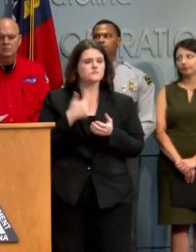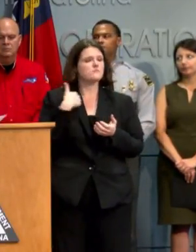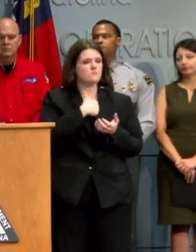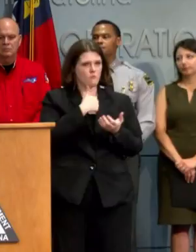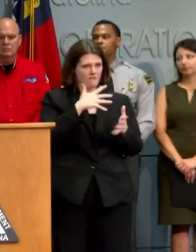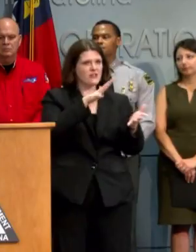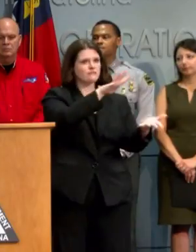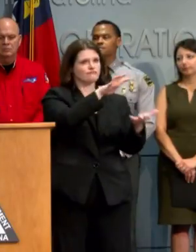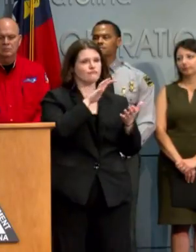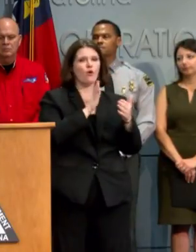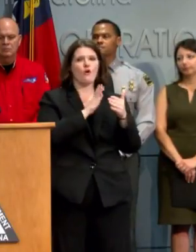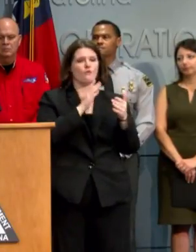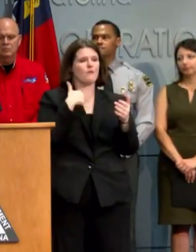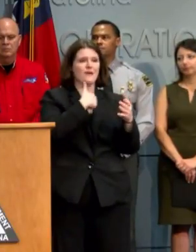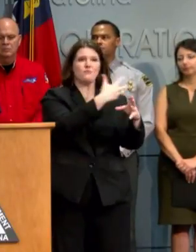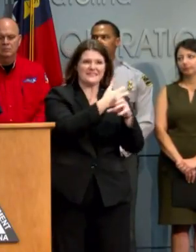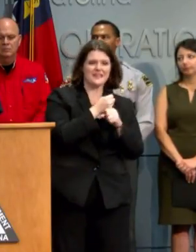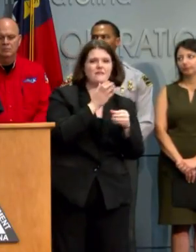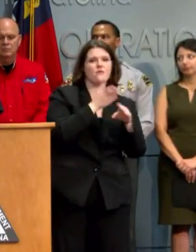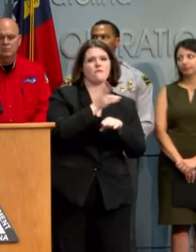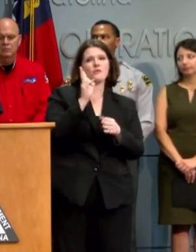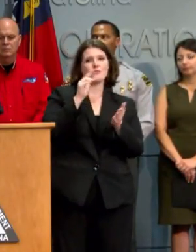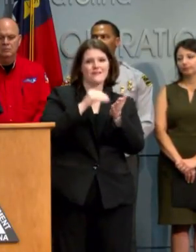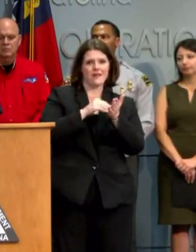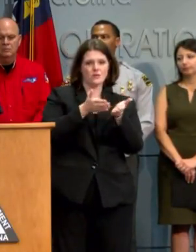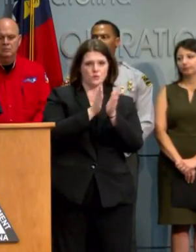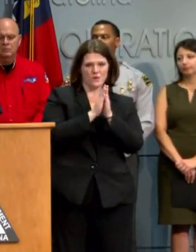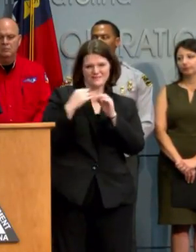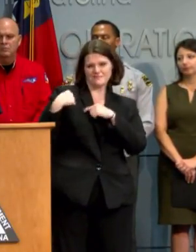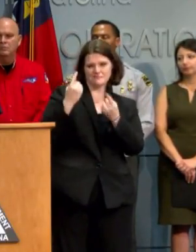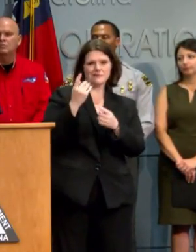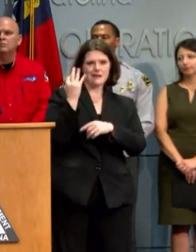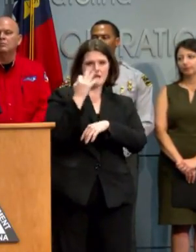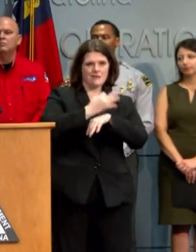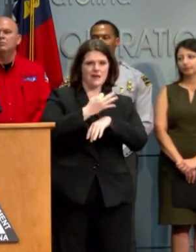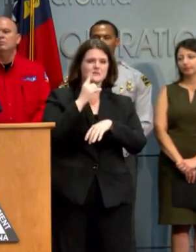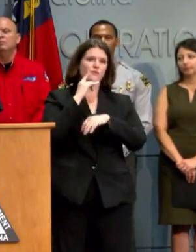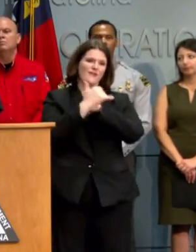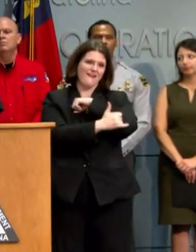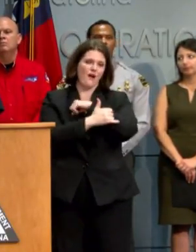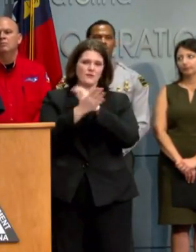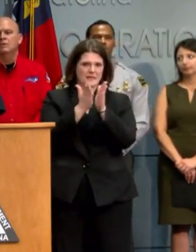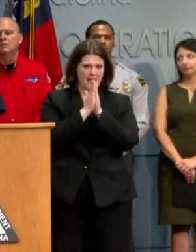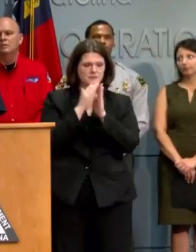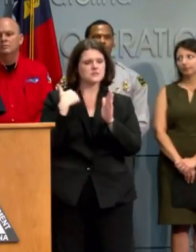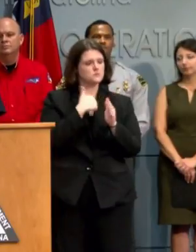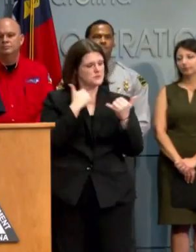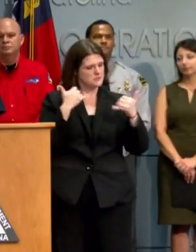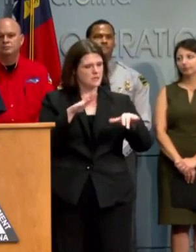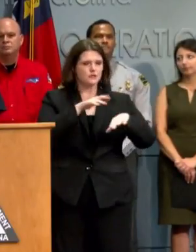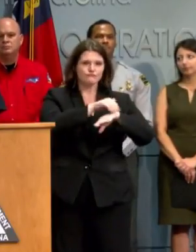TO BE ENGAGED IN LARGE-SCALE SEARCH AND RESCUE OPERATIONS AS WELL AS LOGISTICAL RESUPPLY.